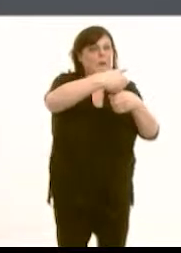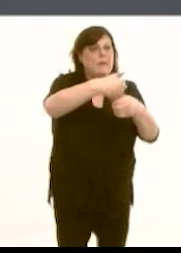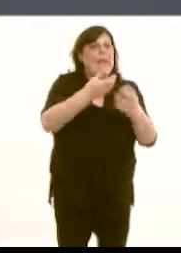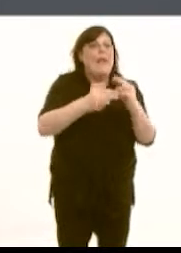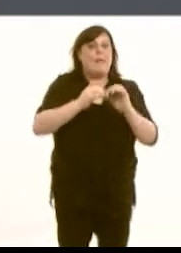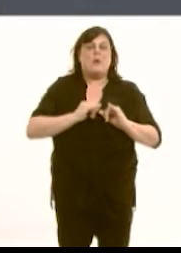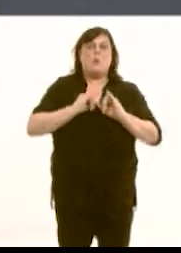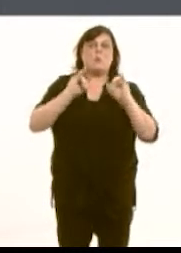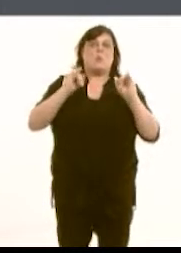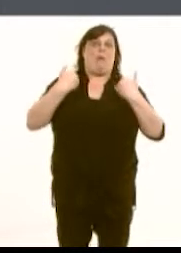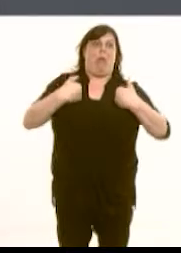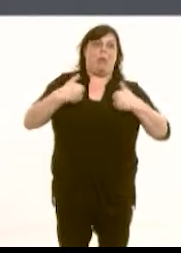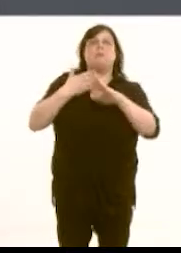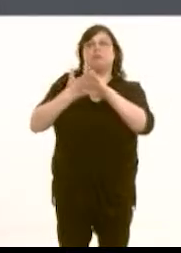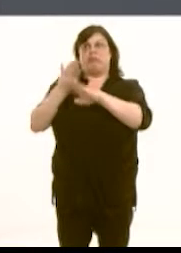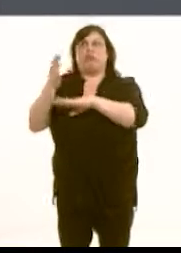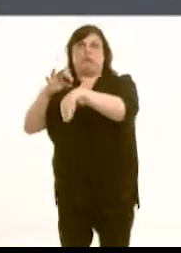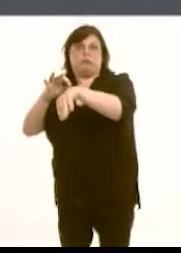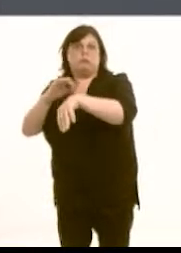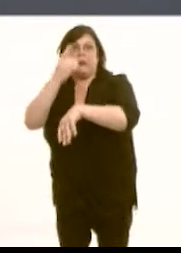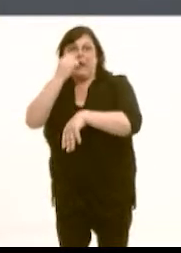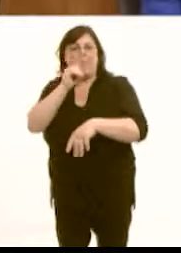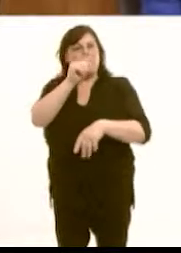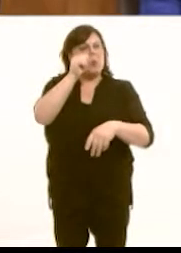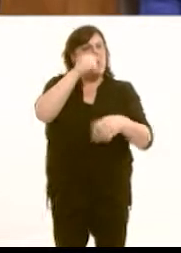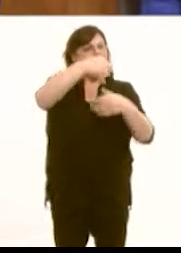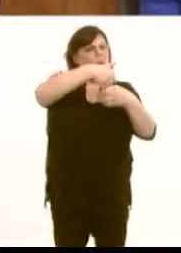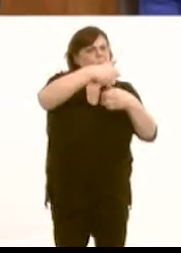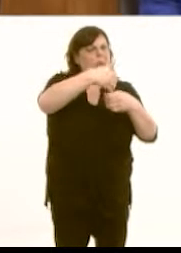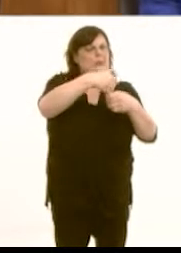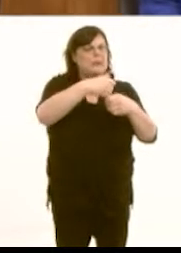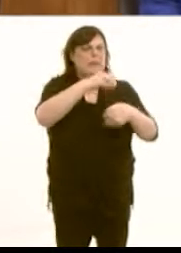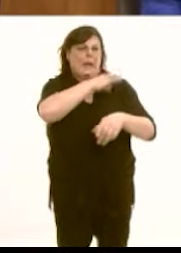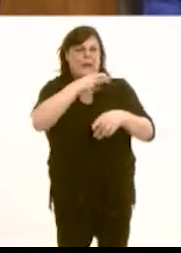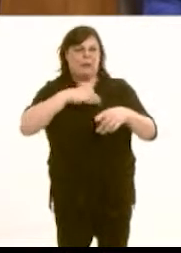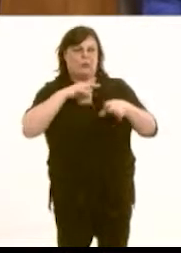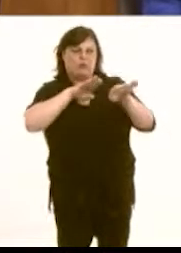Pharmacists now are clinically trained, and this forms part of the Choose Well message